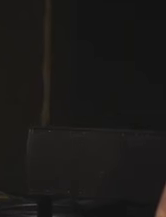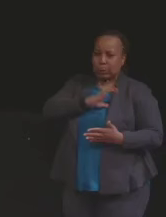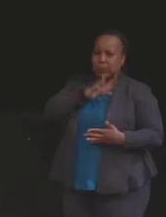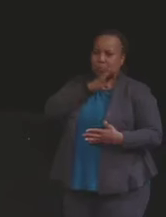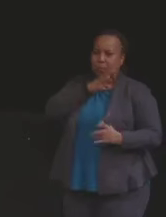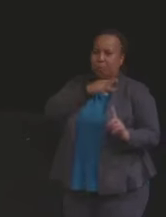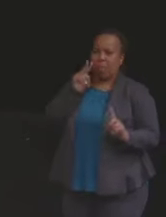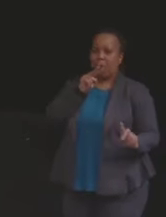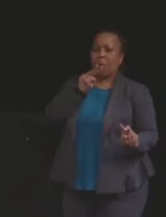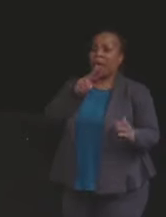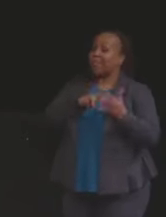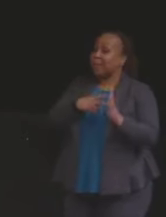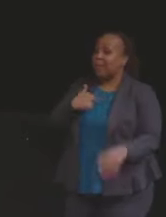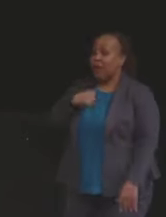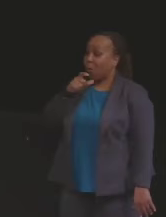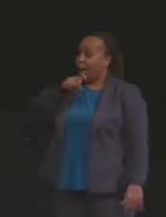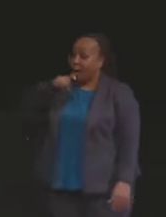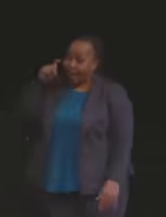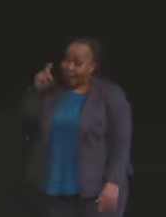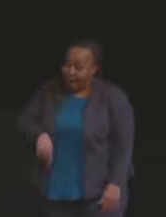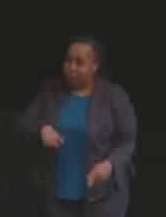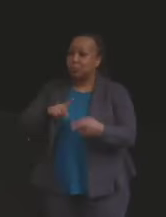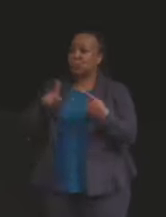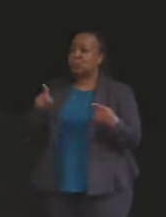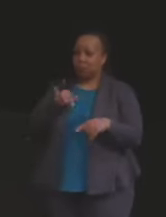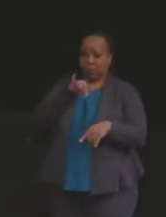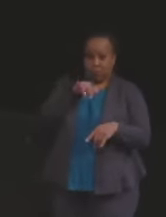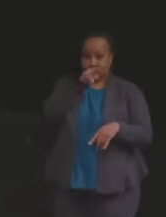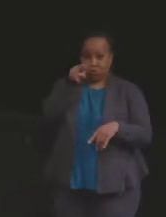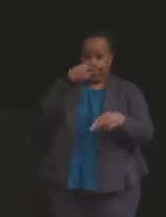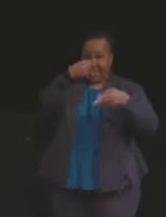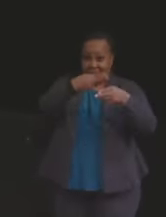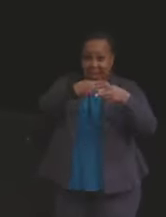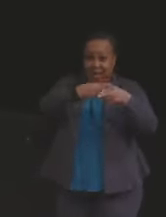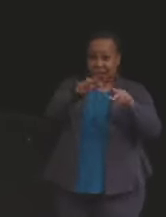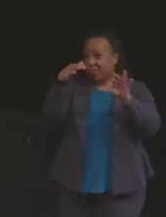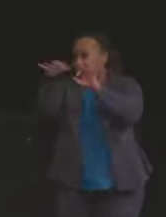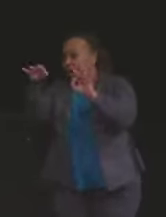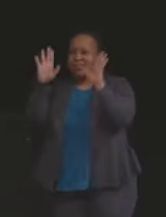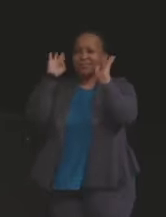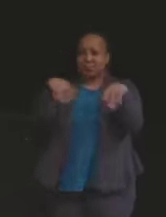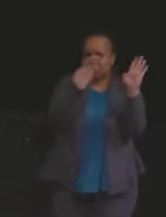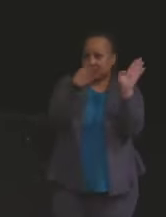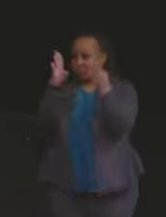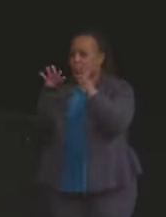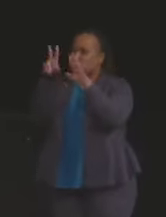And so, that means I don't have to read the character's name in addition to the lines, I could just read the lines